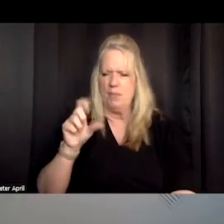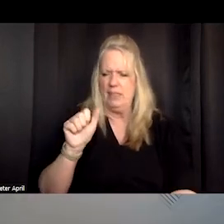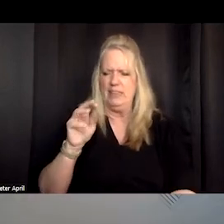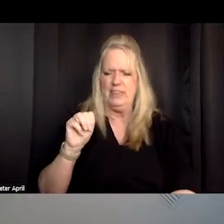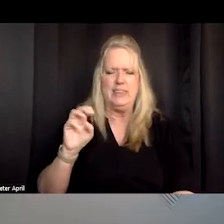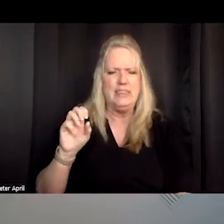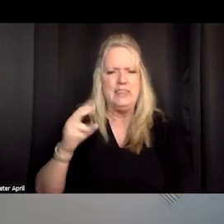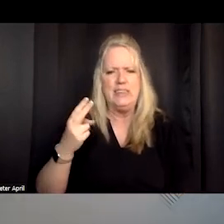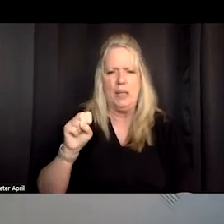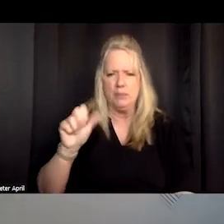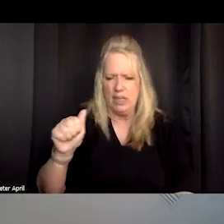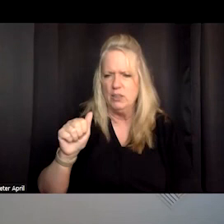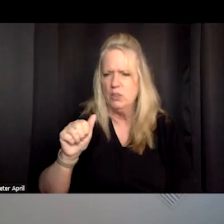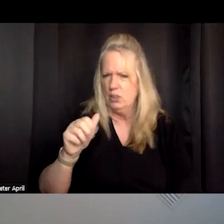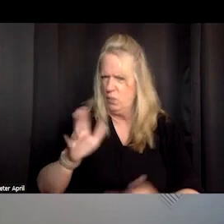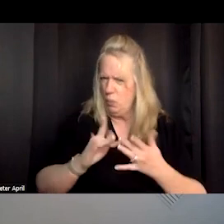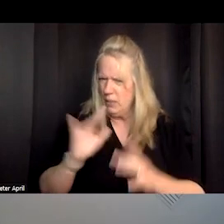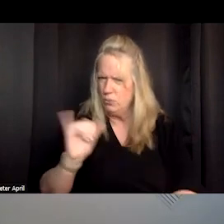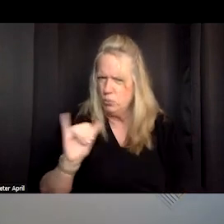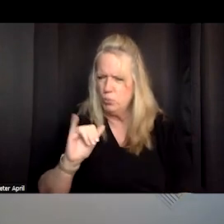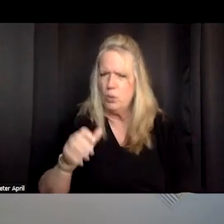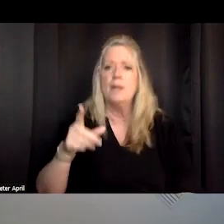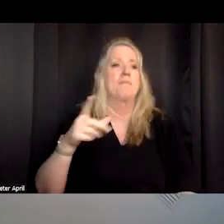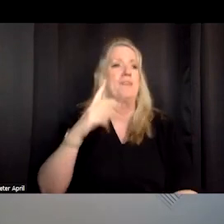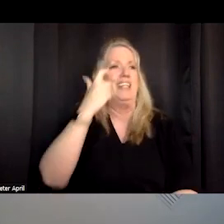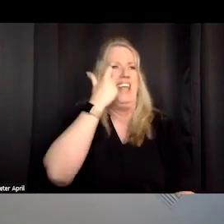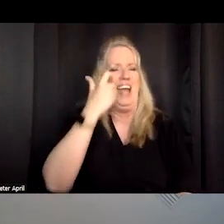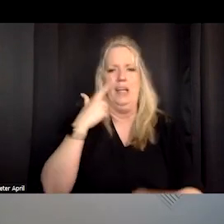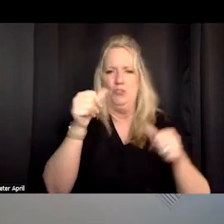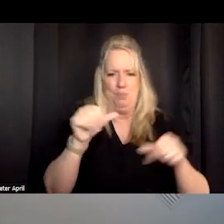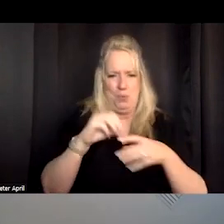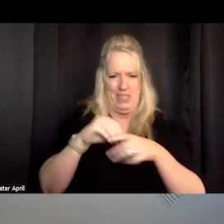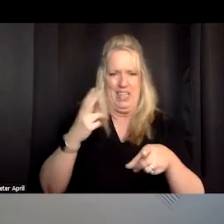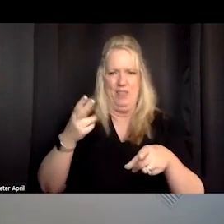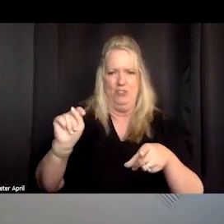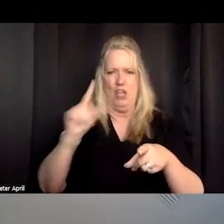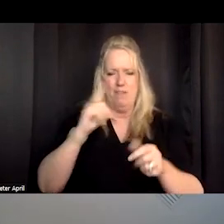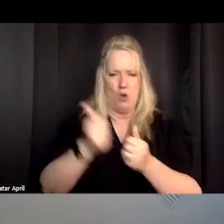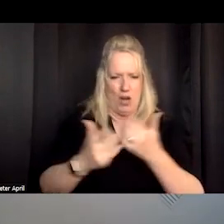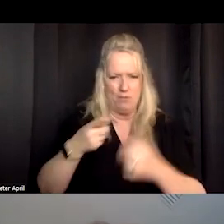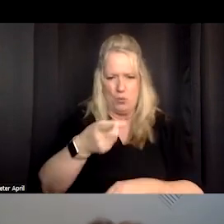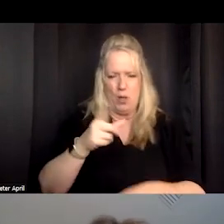I JUST POSTED IN THE CHAT FOR EVERYONE,LINGS TO THE OVERALL, PARTNER TOOL